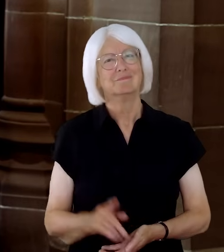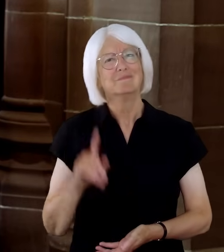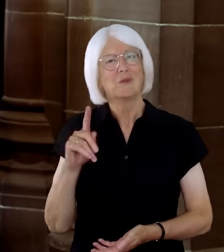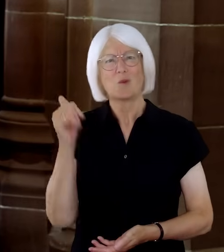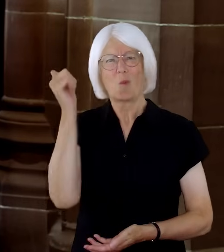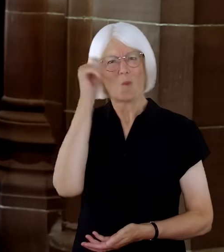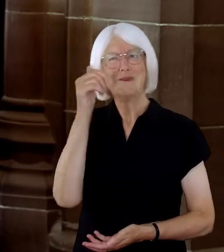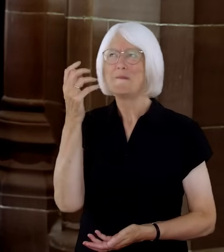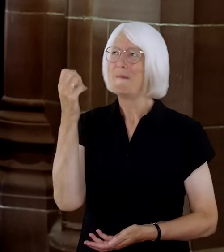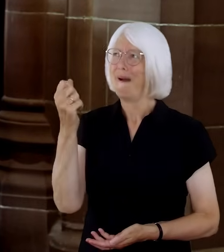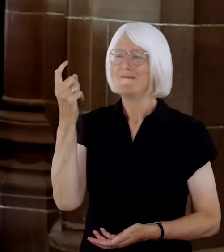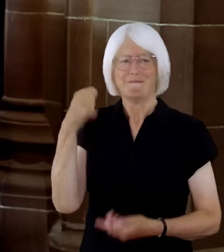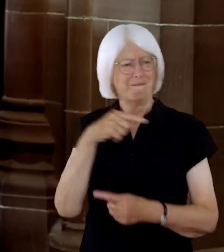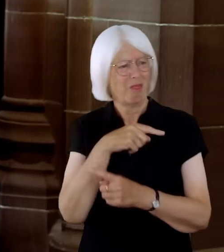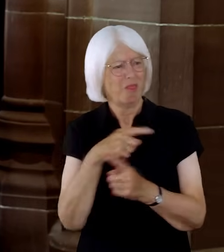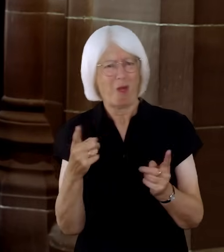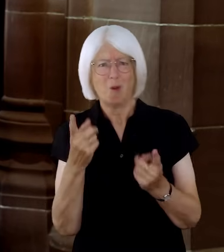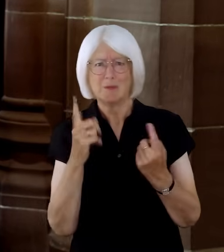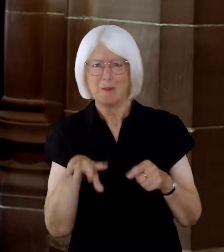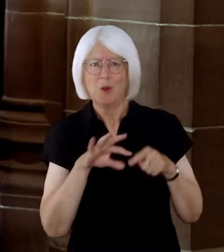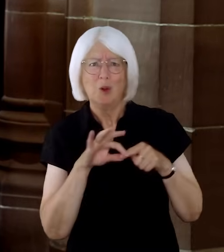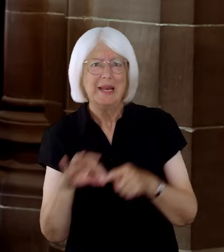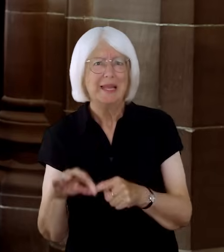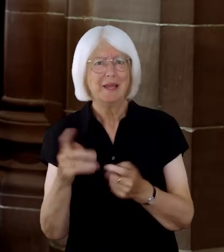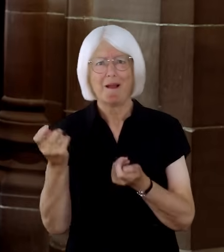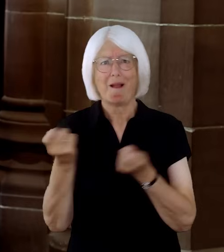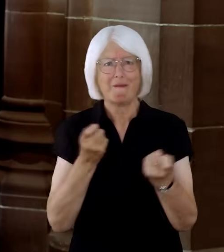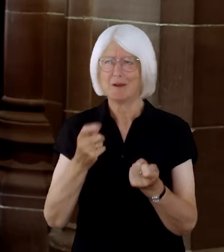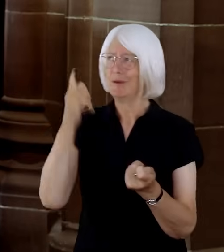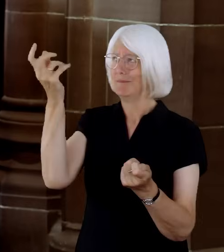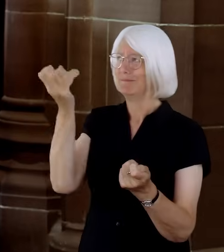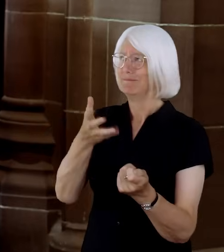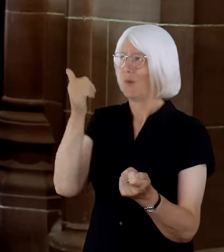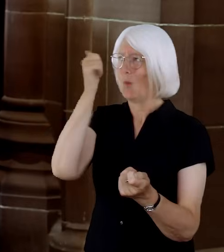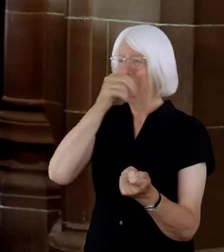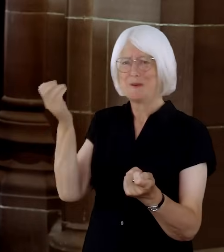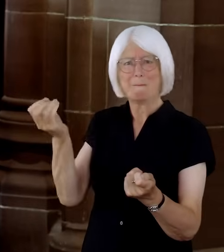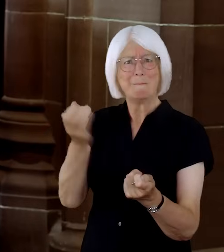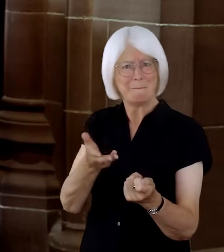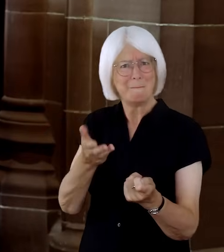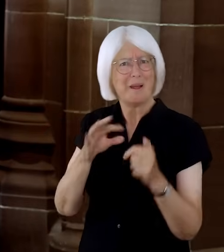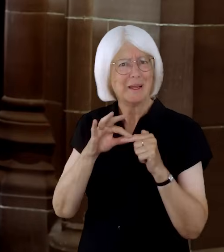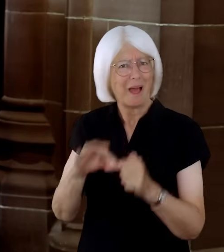God of wisdom, guide all who lead and govern the nations of the world, we pray for